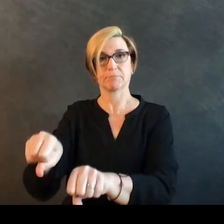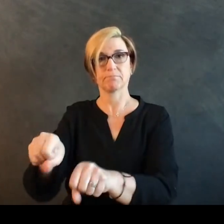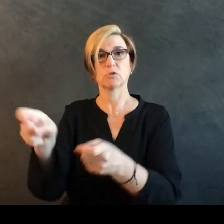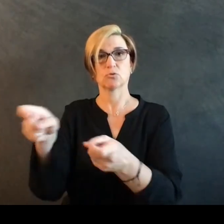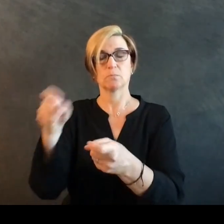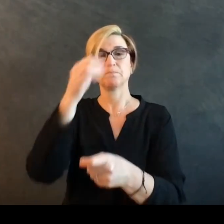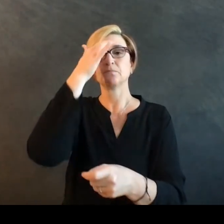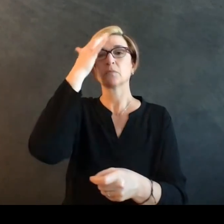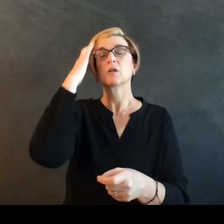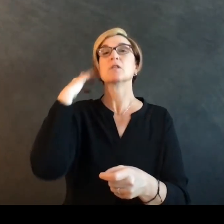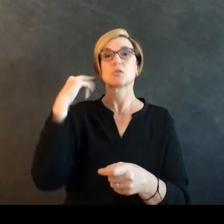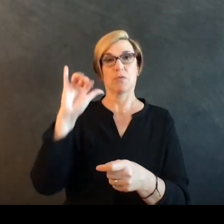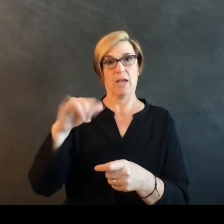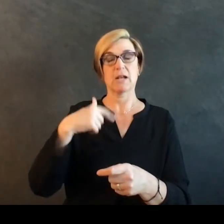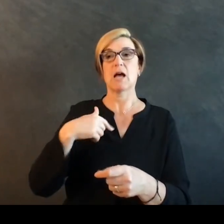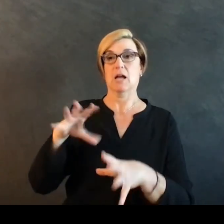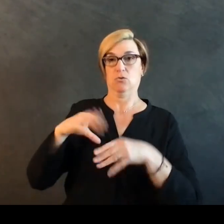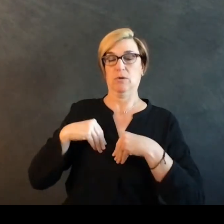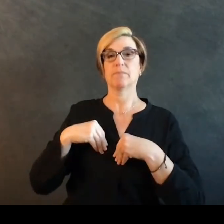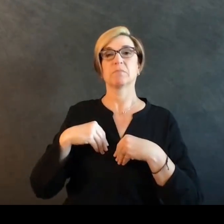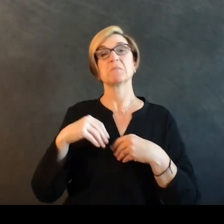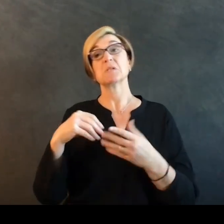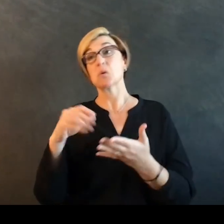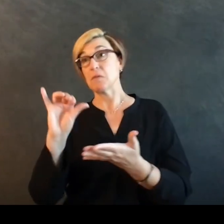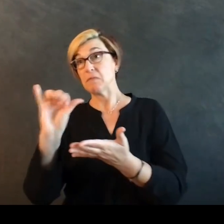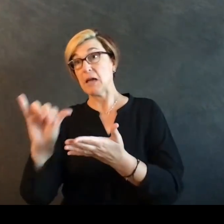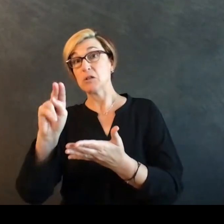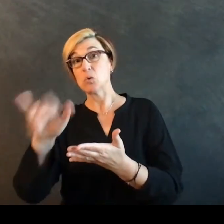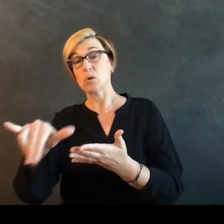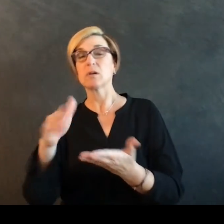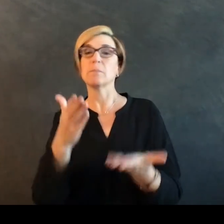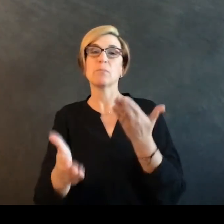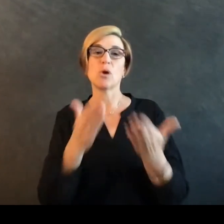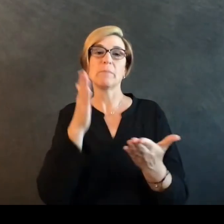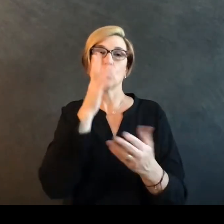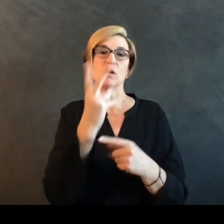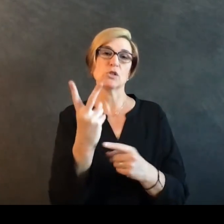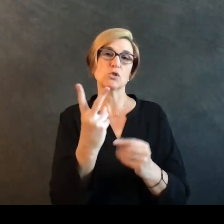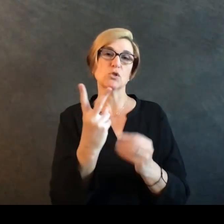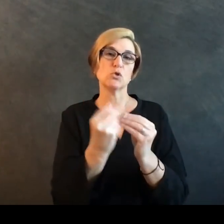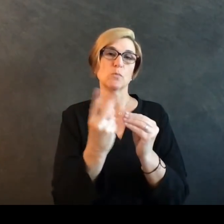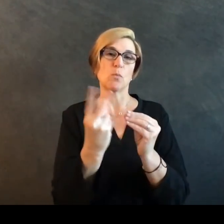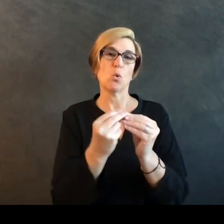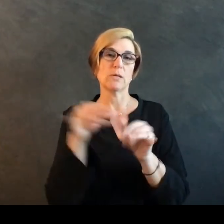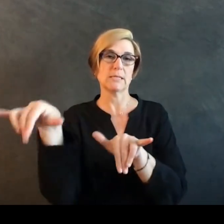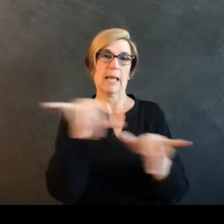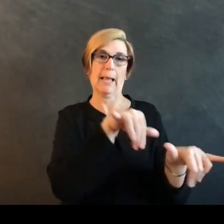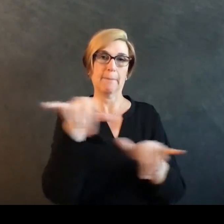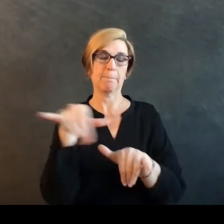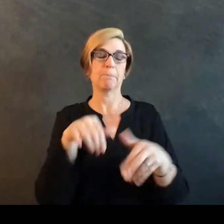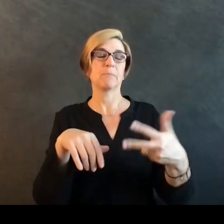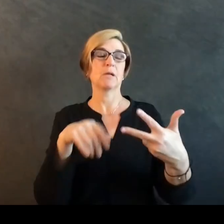facilities that were likewise asking for it and that would be in Louisiana and